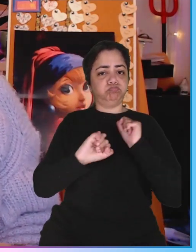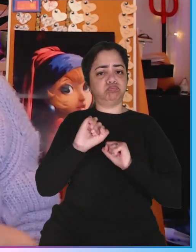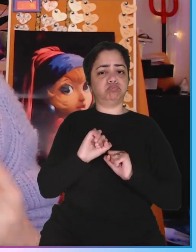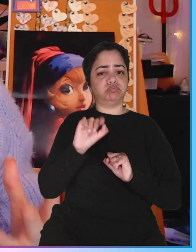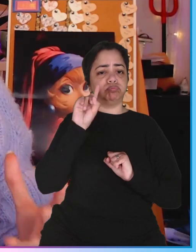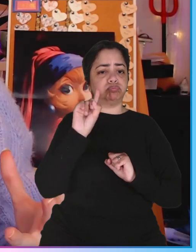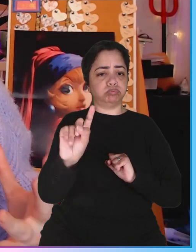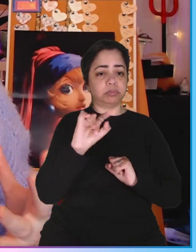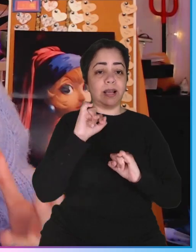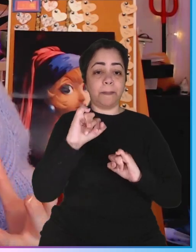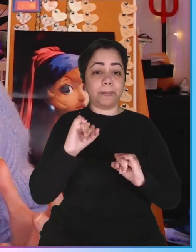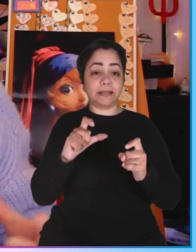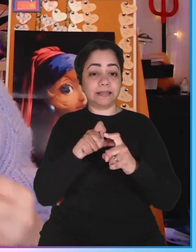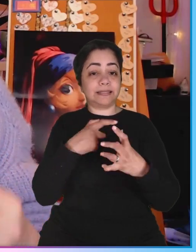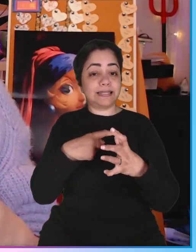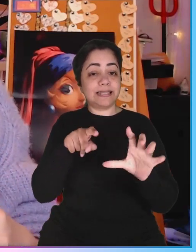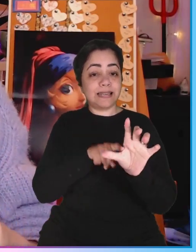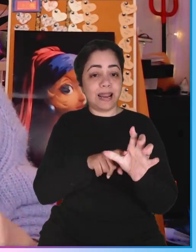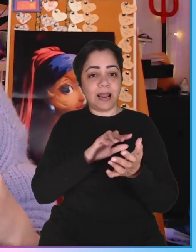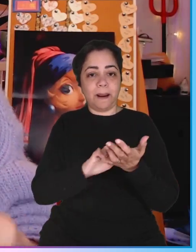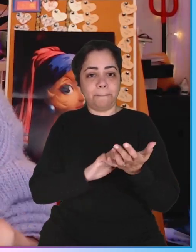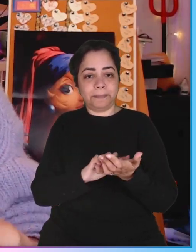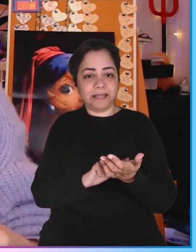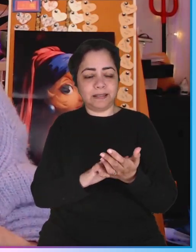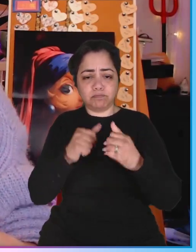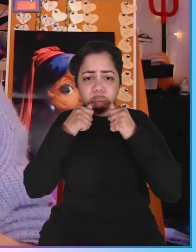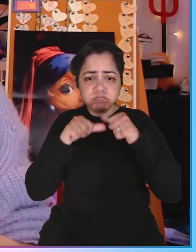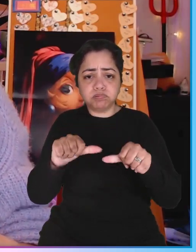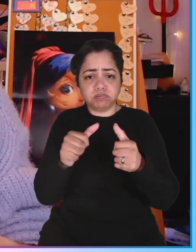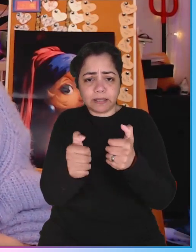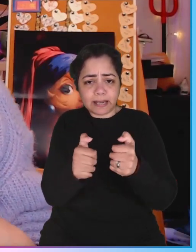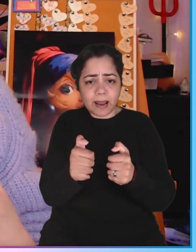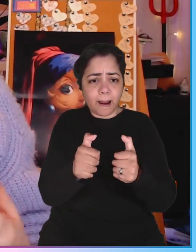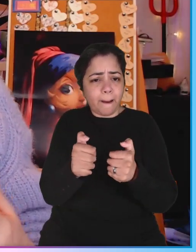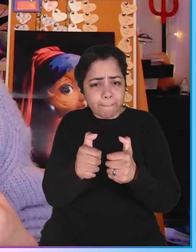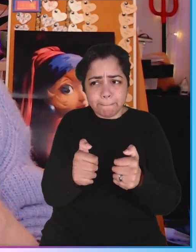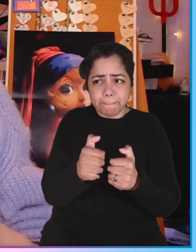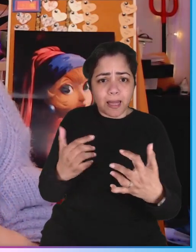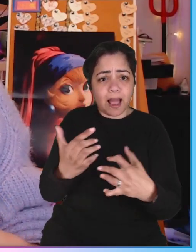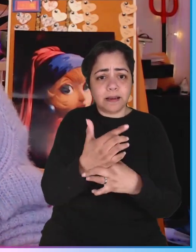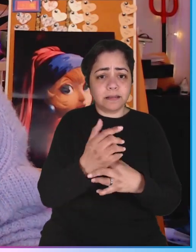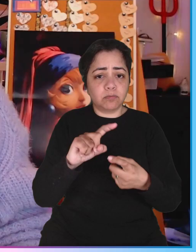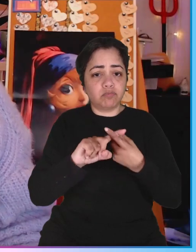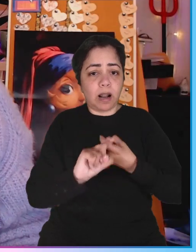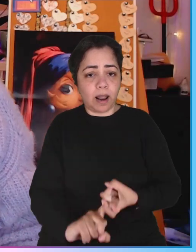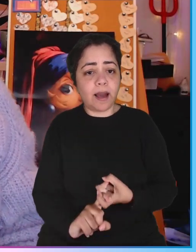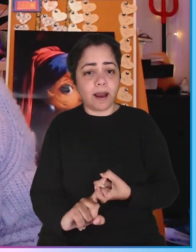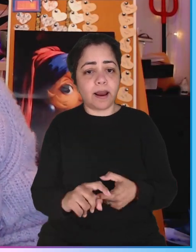but if I have a bad day I am dependent on accessibility to be able to play my favourite games.